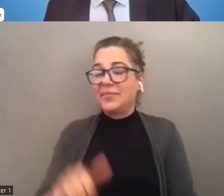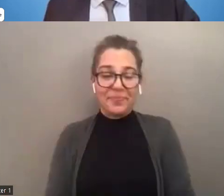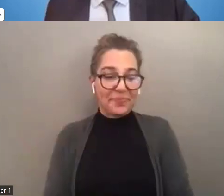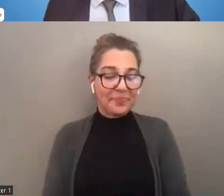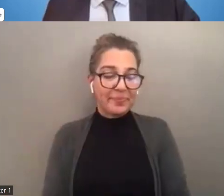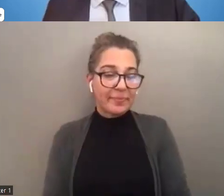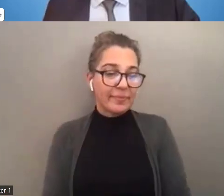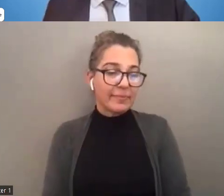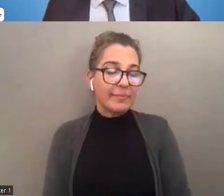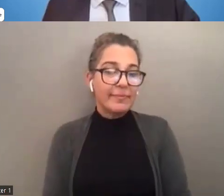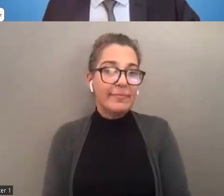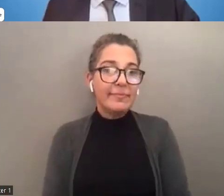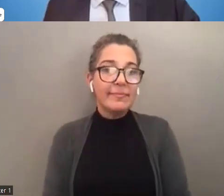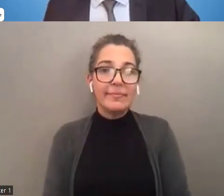Let's see, we have a question about